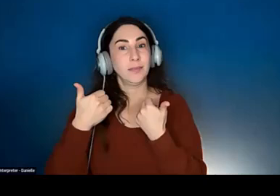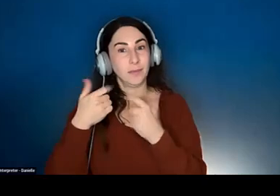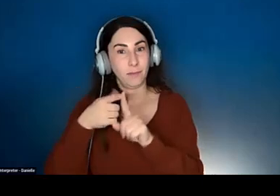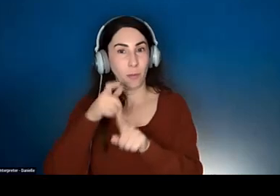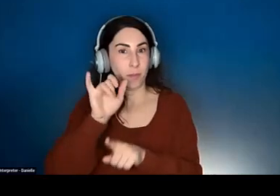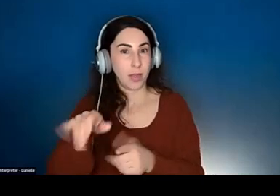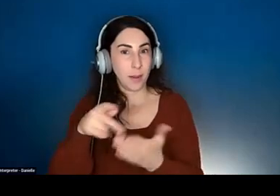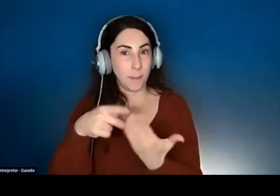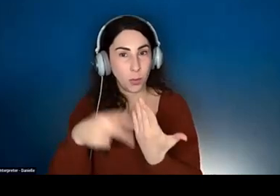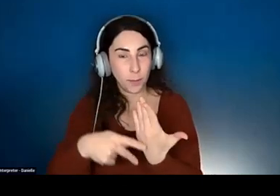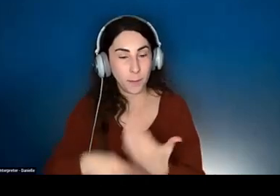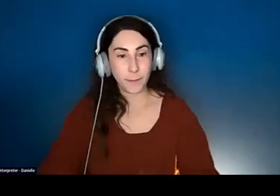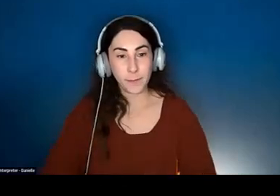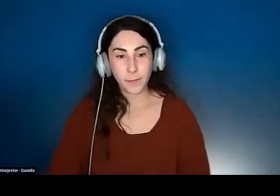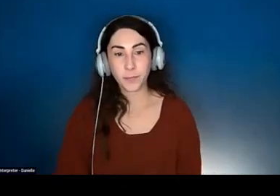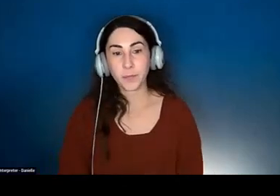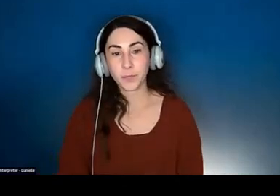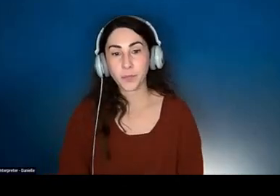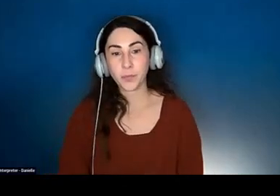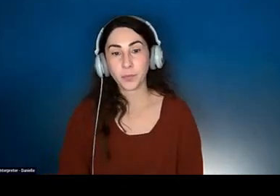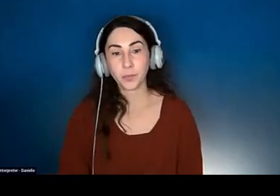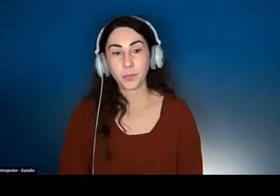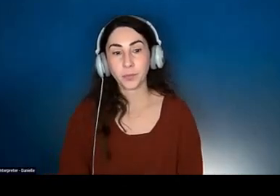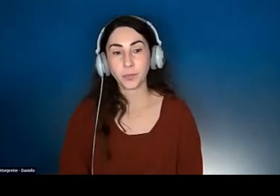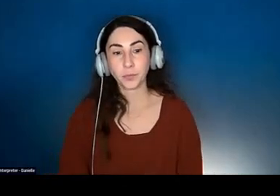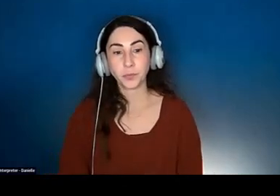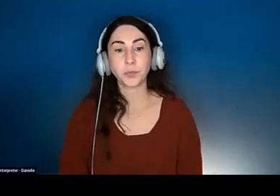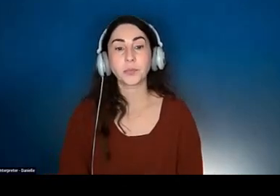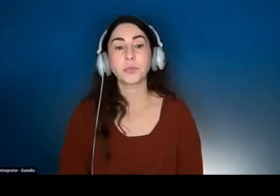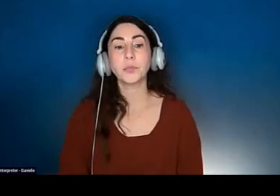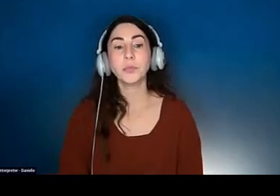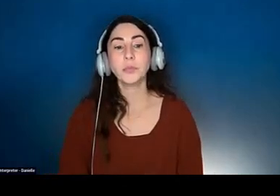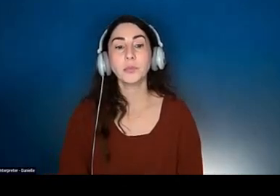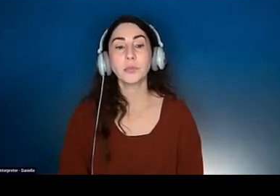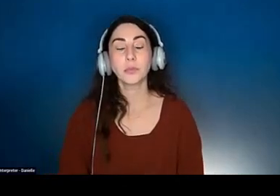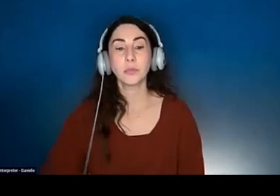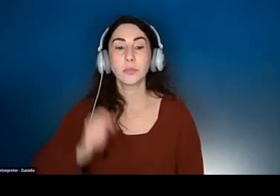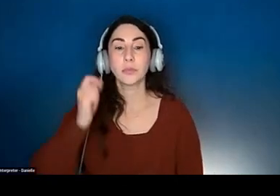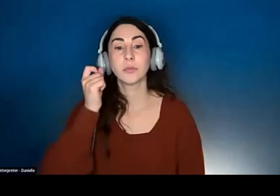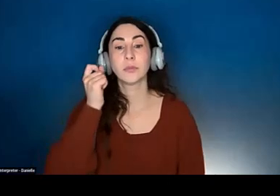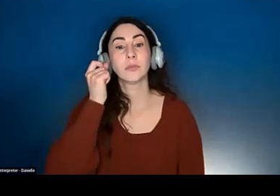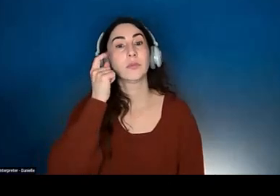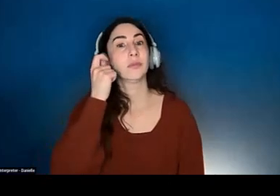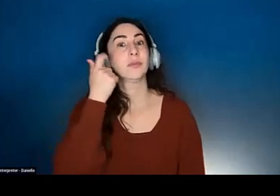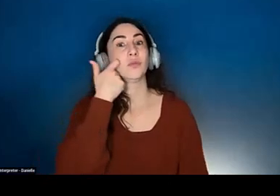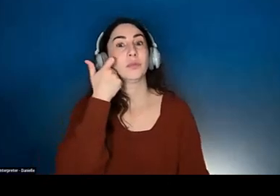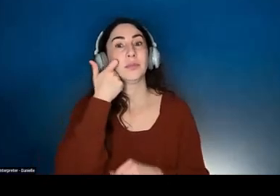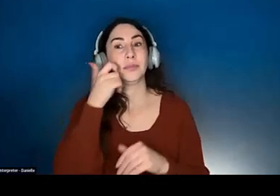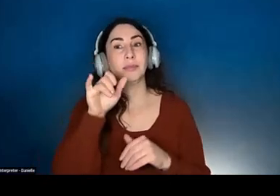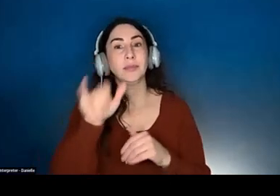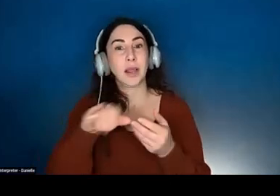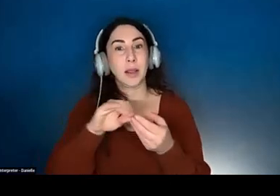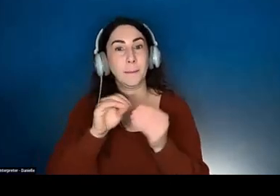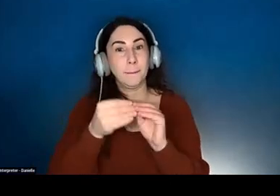These transitions have increased a lot in recent years, and I'll talk more about